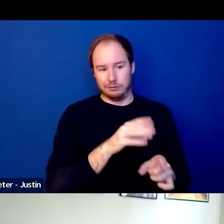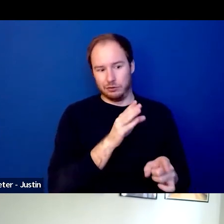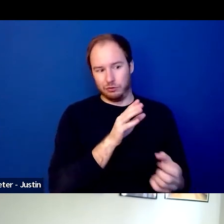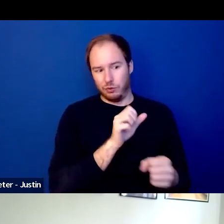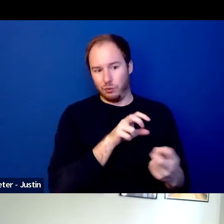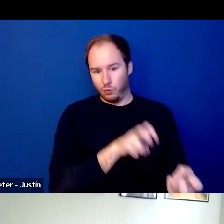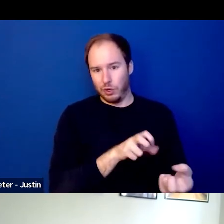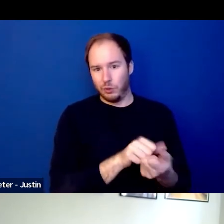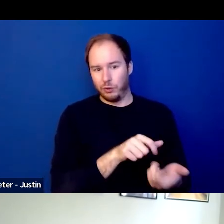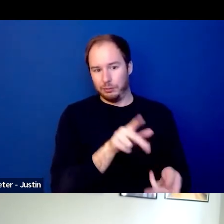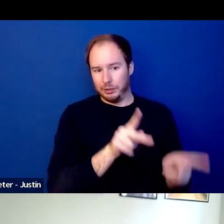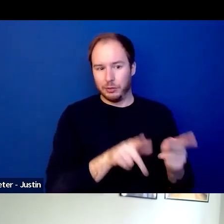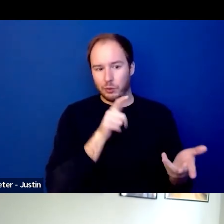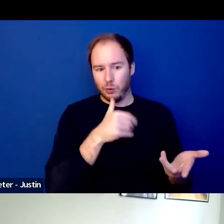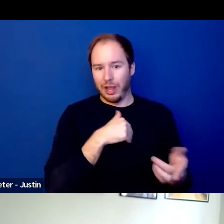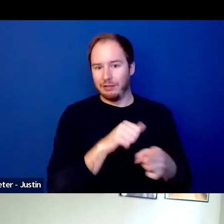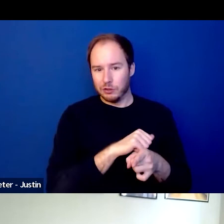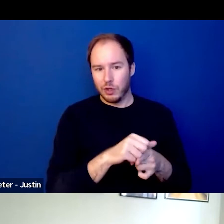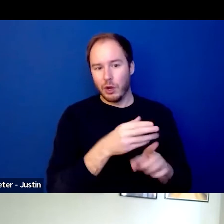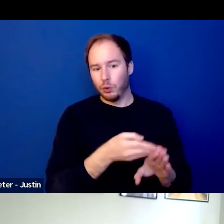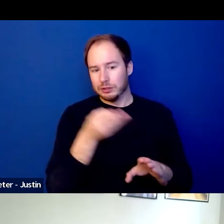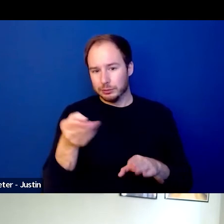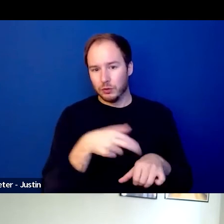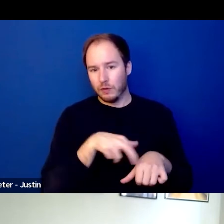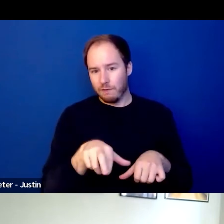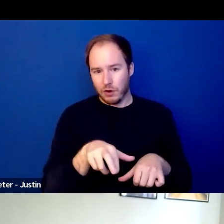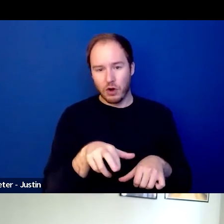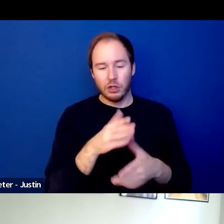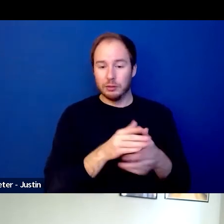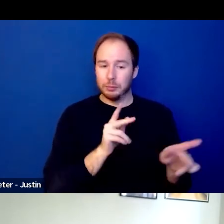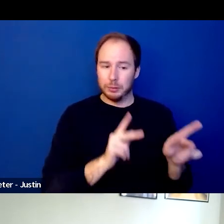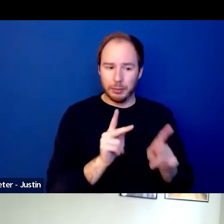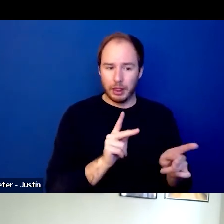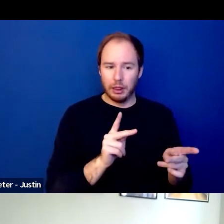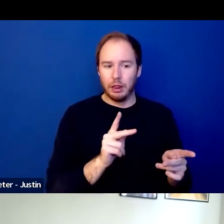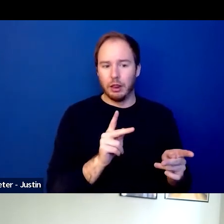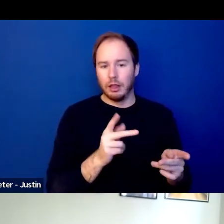and having trained and submitting referrals, some folks are having a difficult time